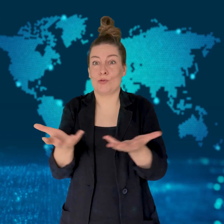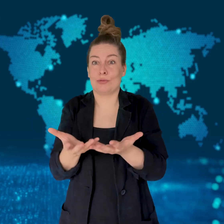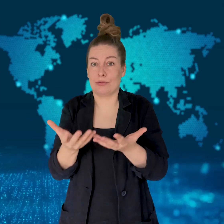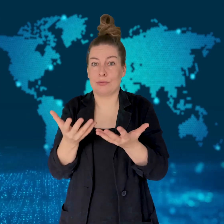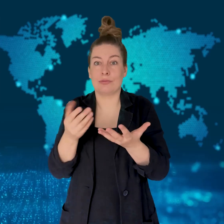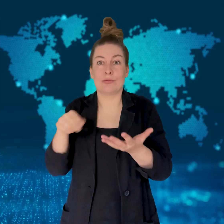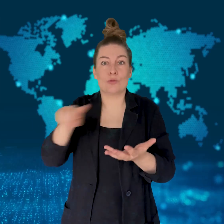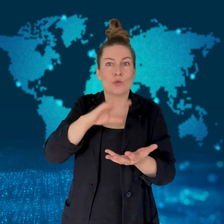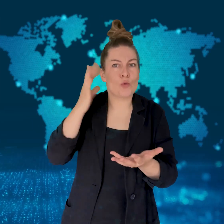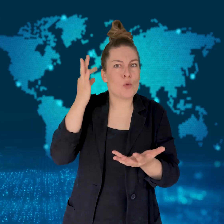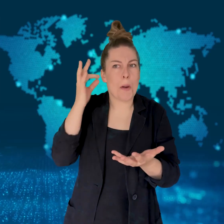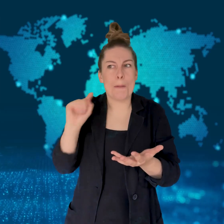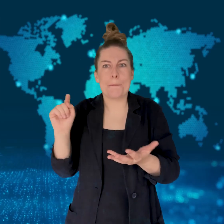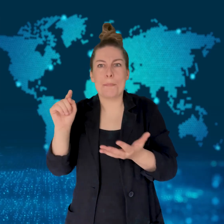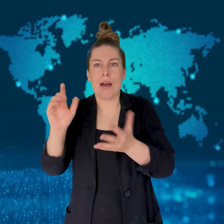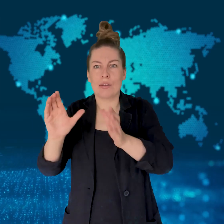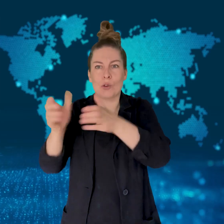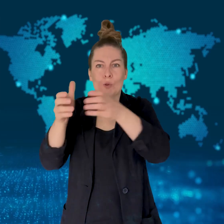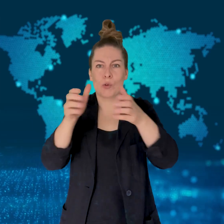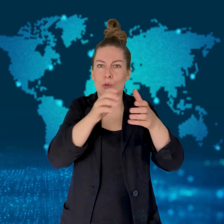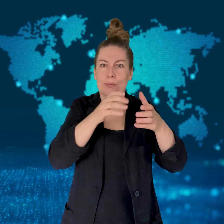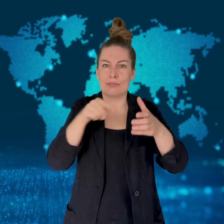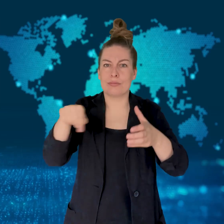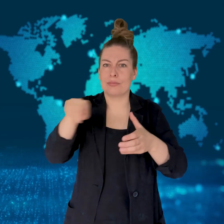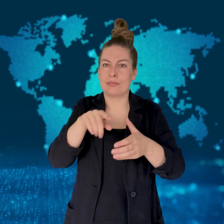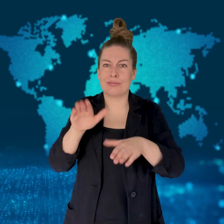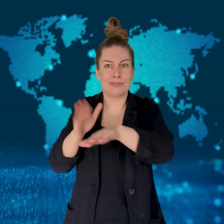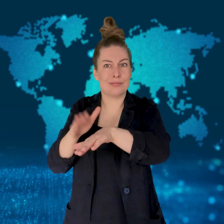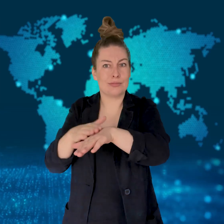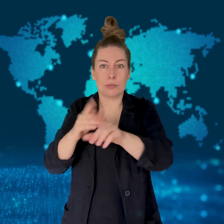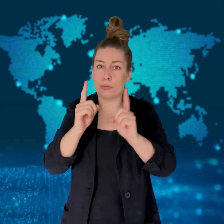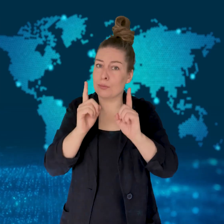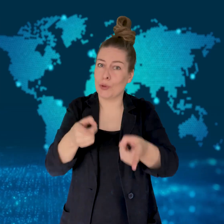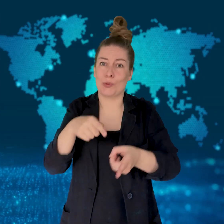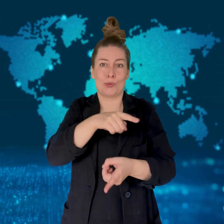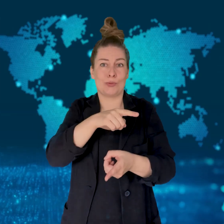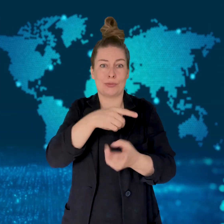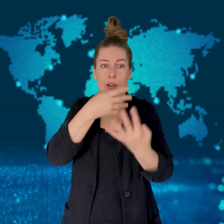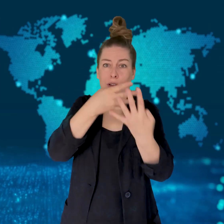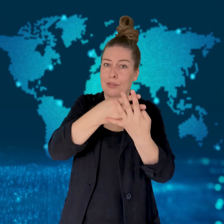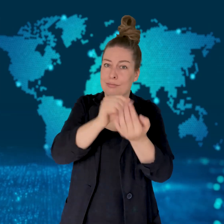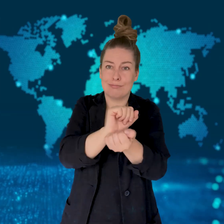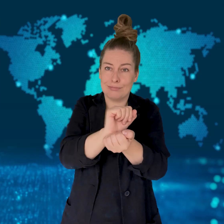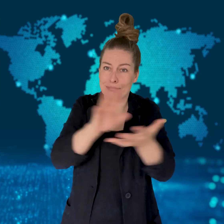Women's rights groups around the world are calling for